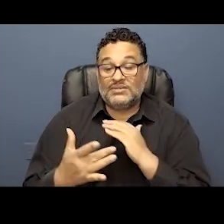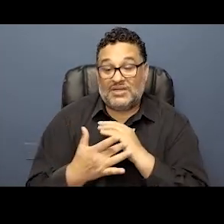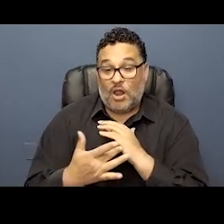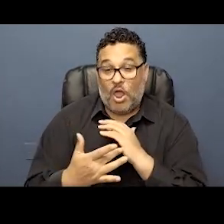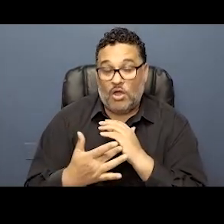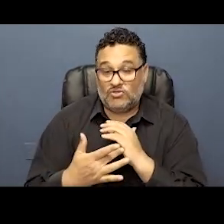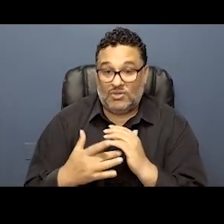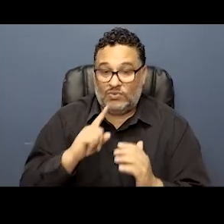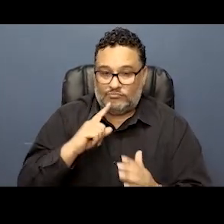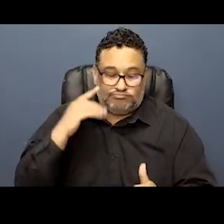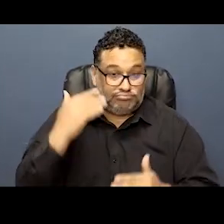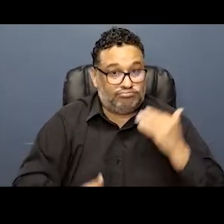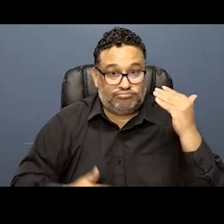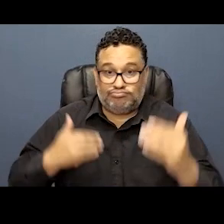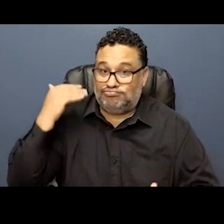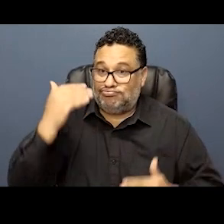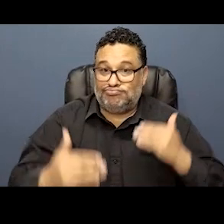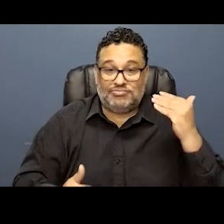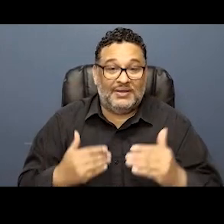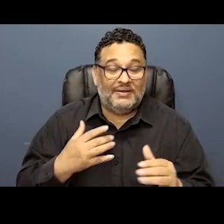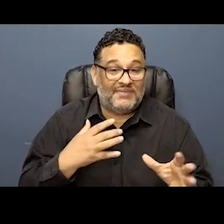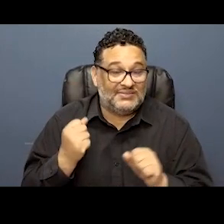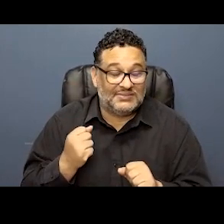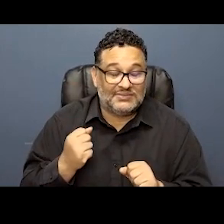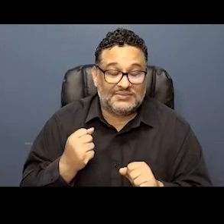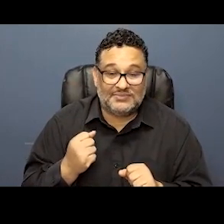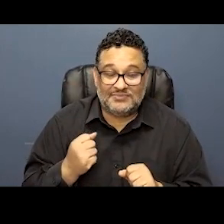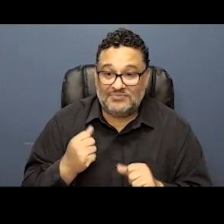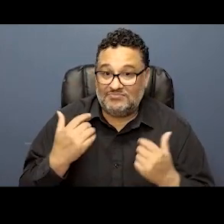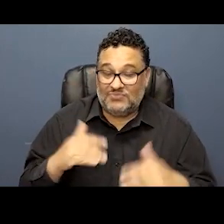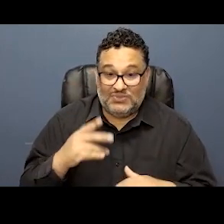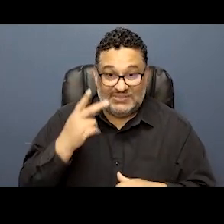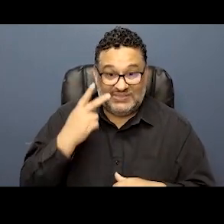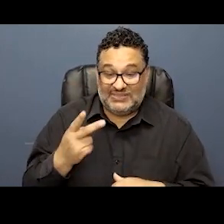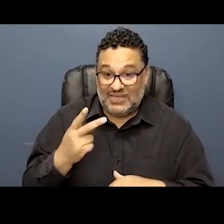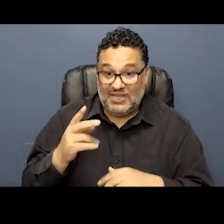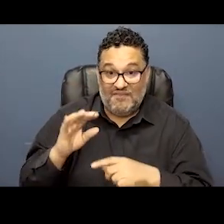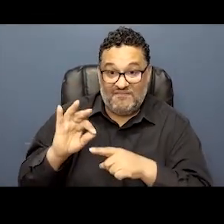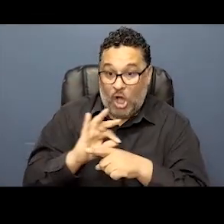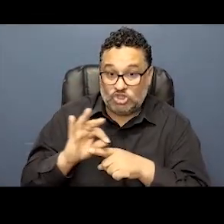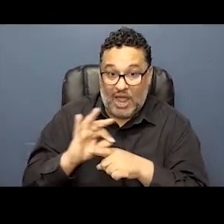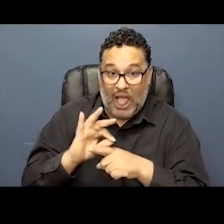[Dr. Smith] Technology is advancing so quickly. We can see leaps in functionality in short periods